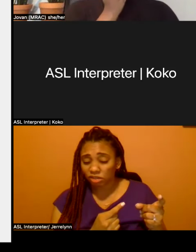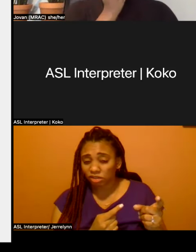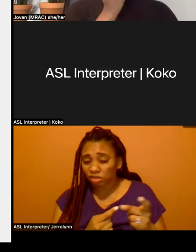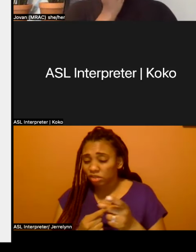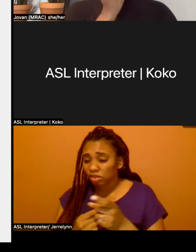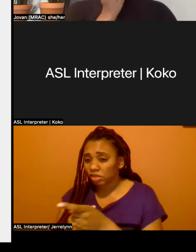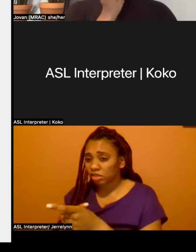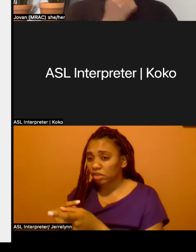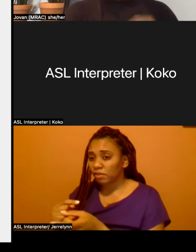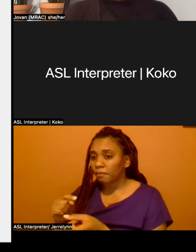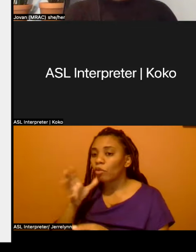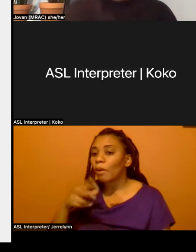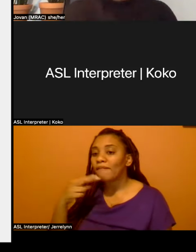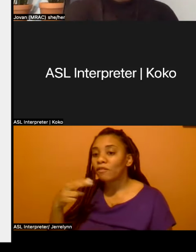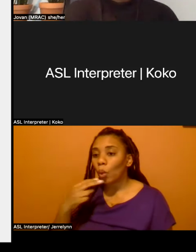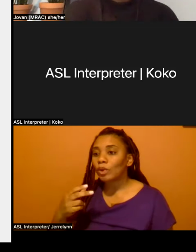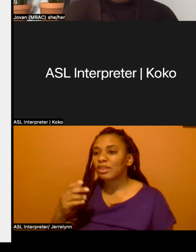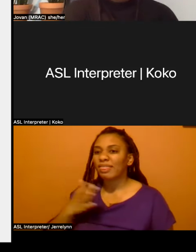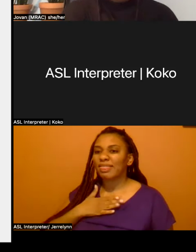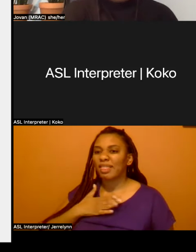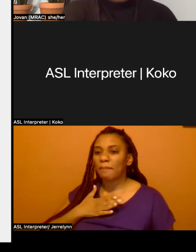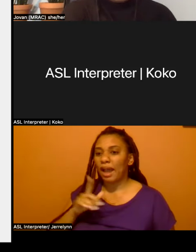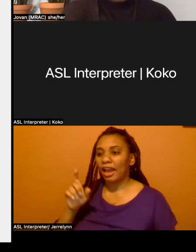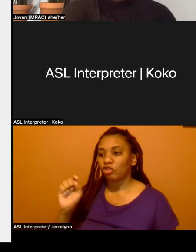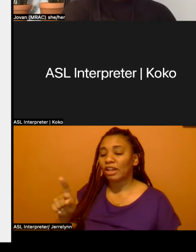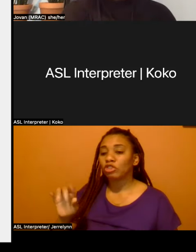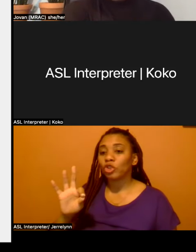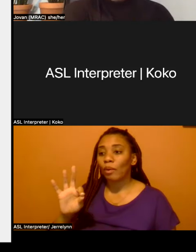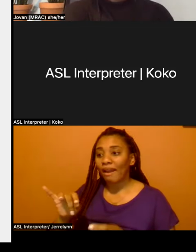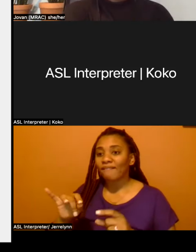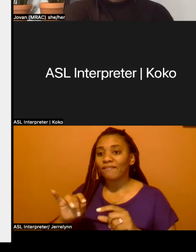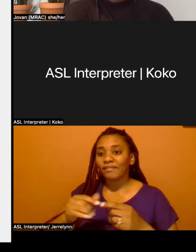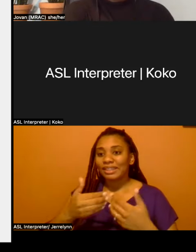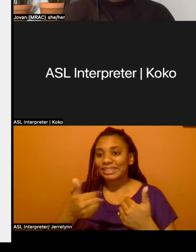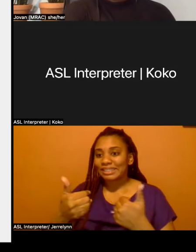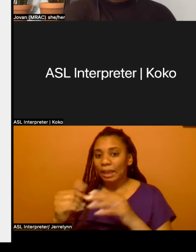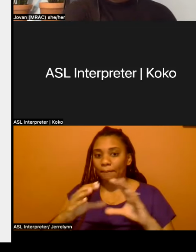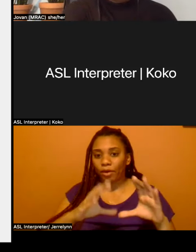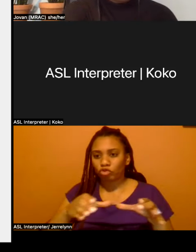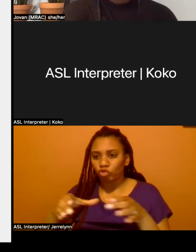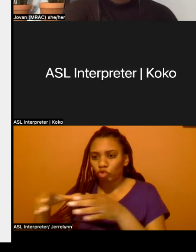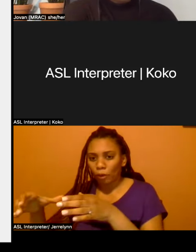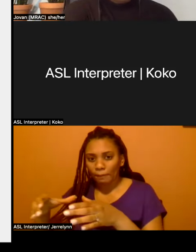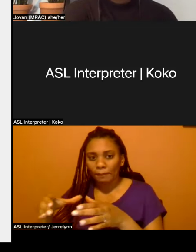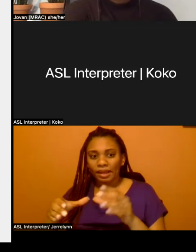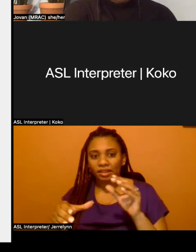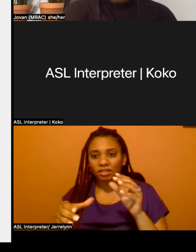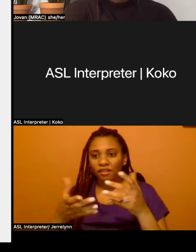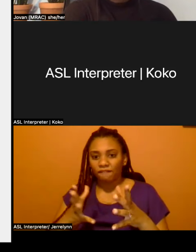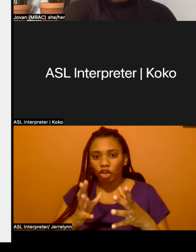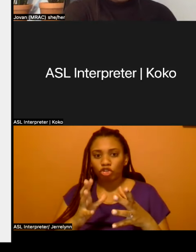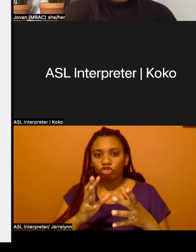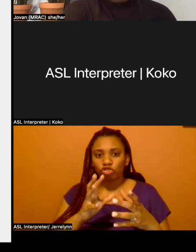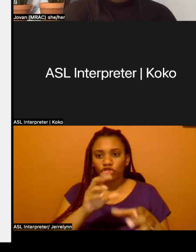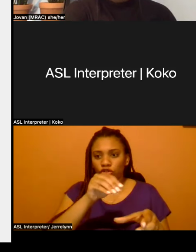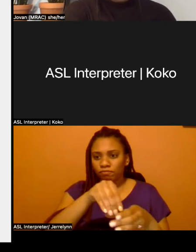[Melissa] Oh, that question's from me. I just wondered if once you're put in these separate groupings, then it's a random selection, right? You just kind of pull names outta the hat in each of these groups.